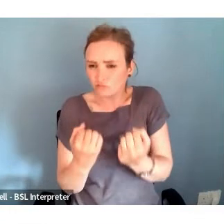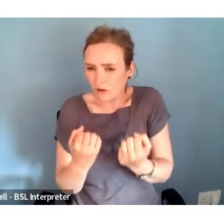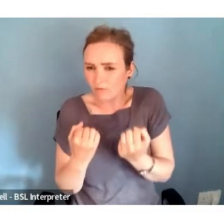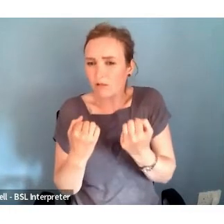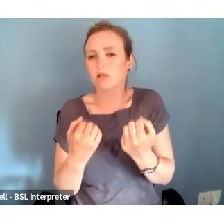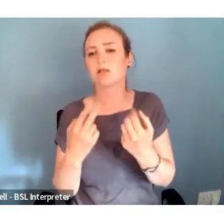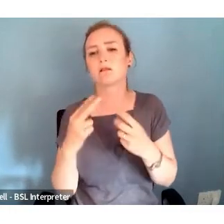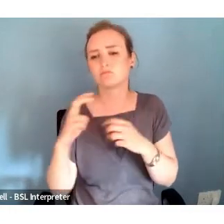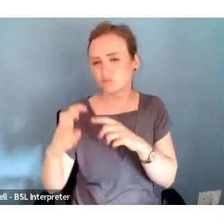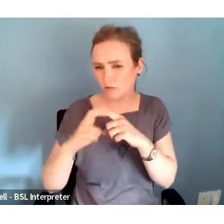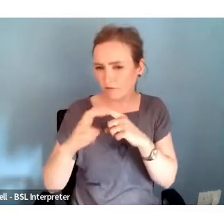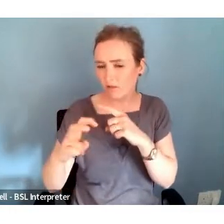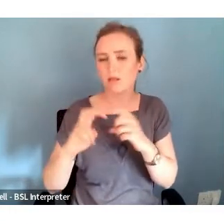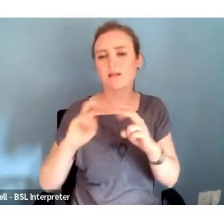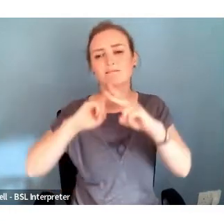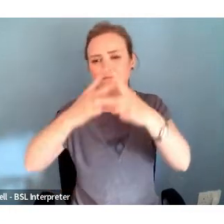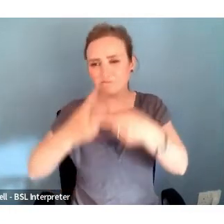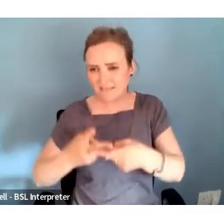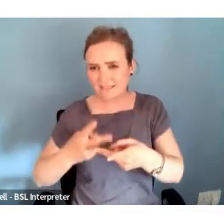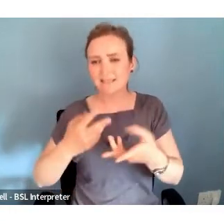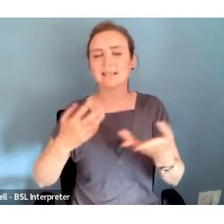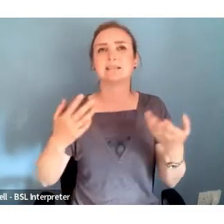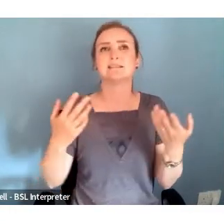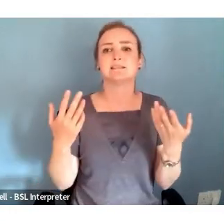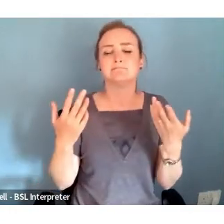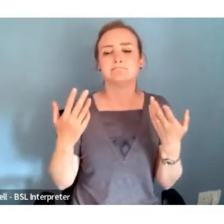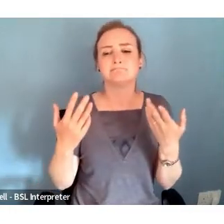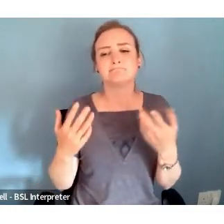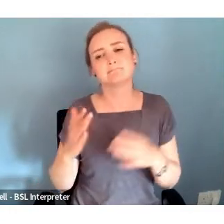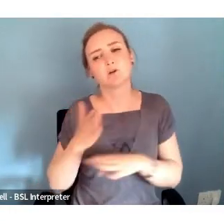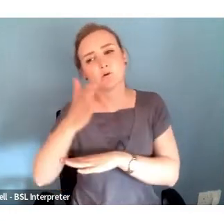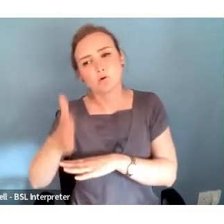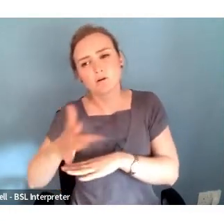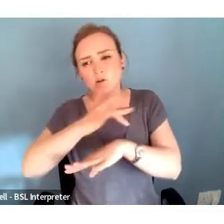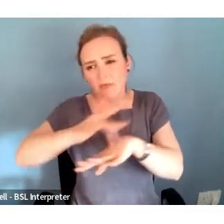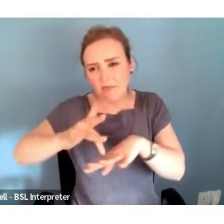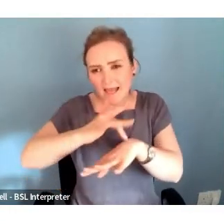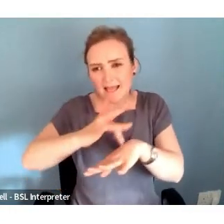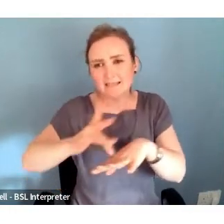out to visit as you said, museum s, theatres, art galleries, et cetera